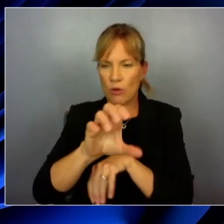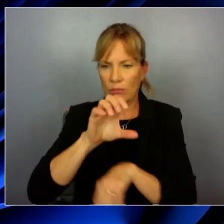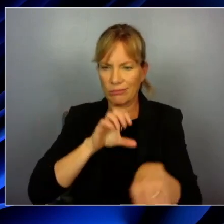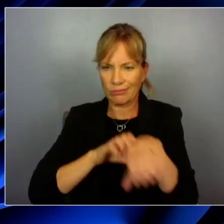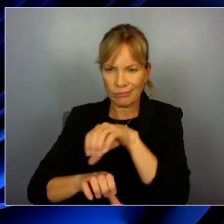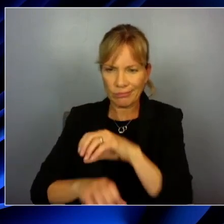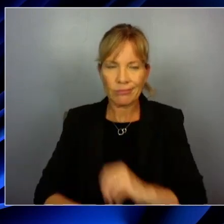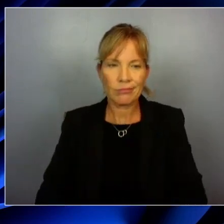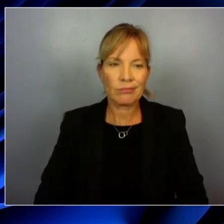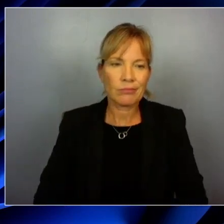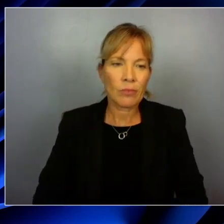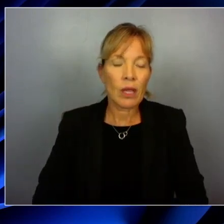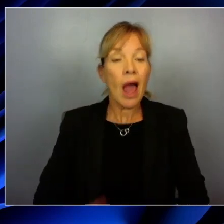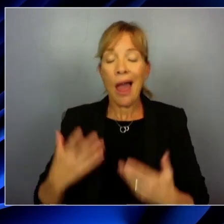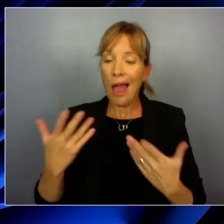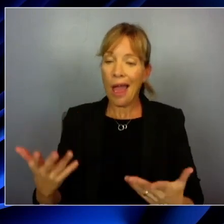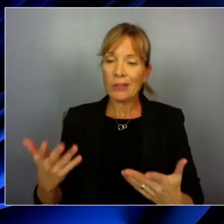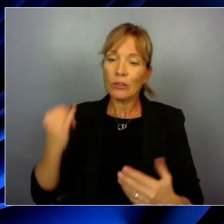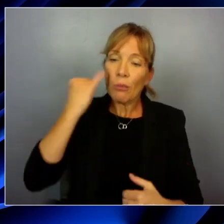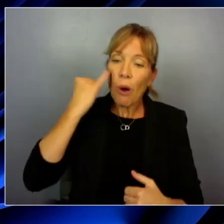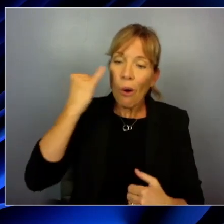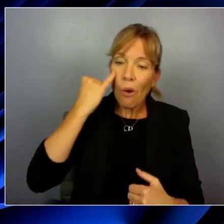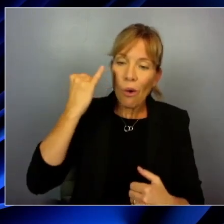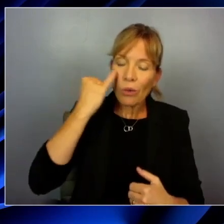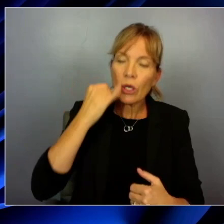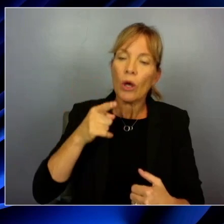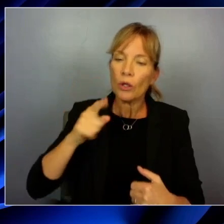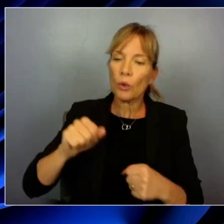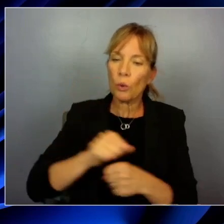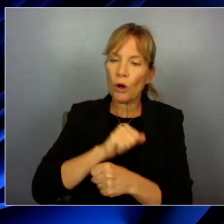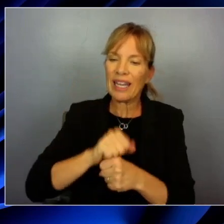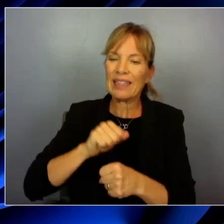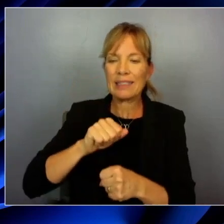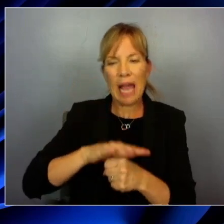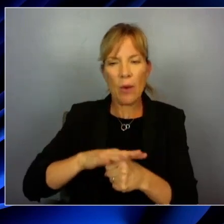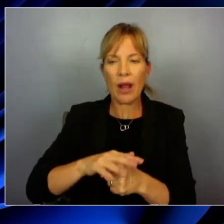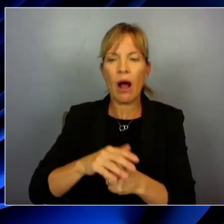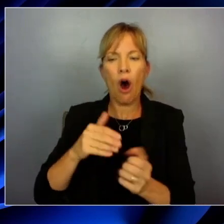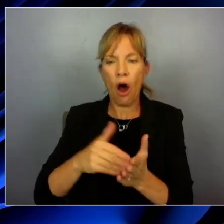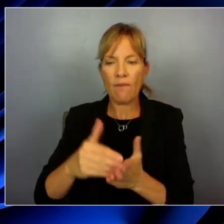And let's suppose that you work in this area a lot. I think Hector's got accessibility